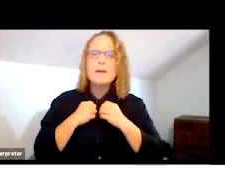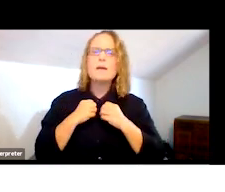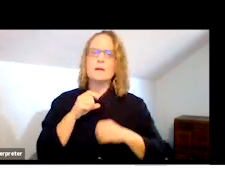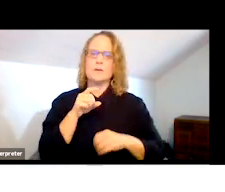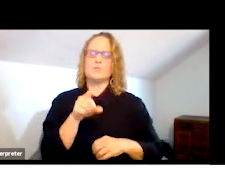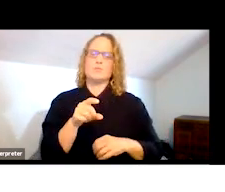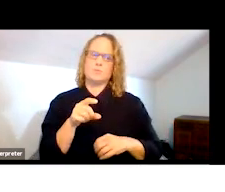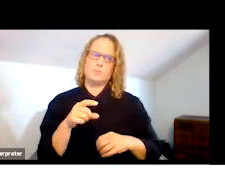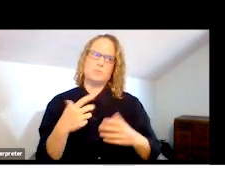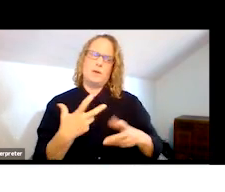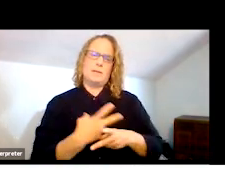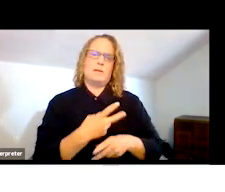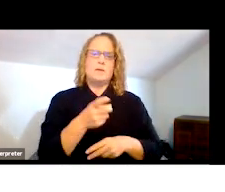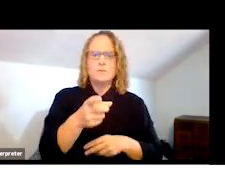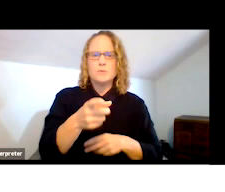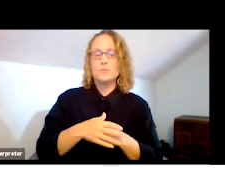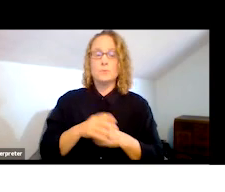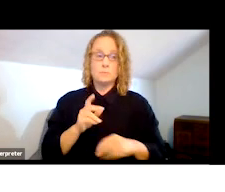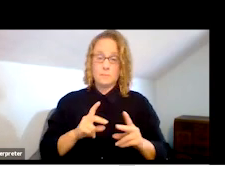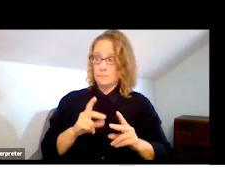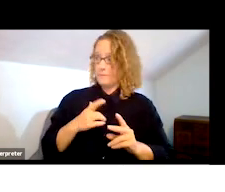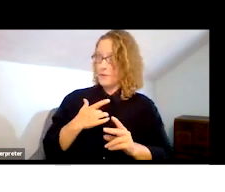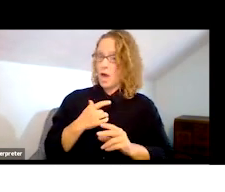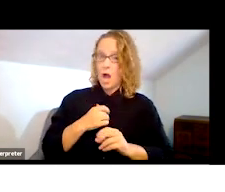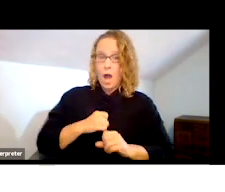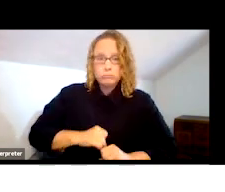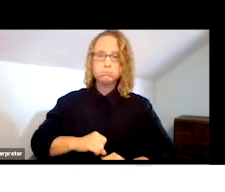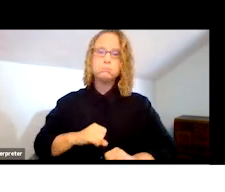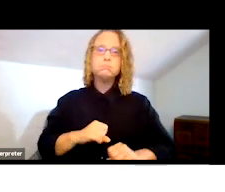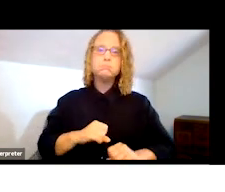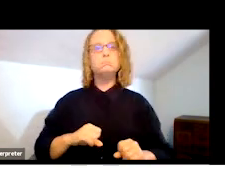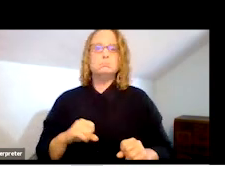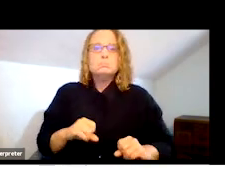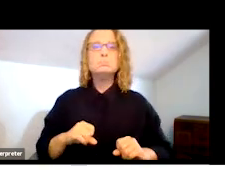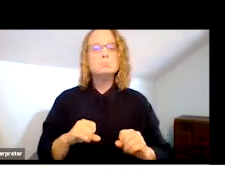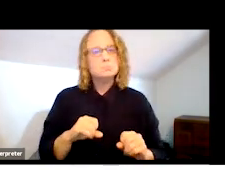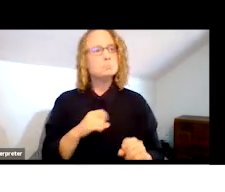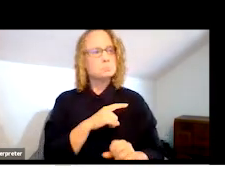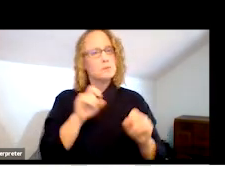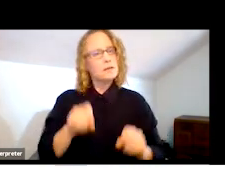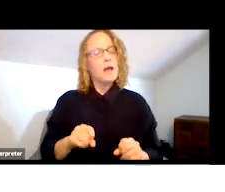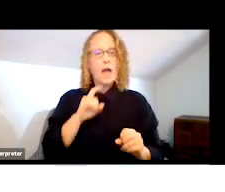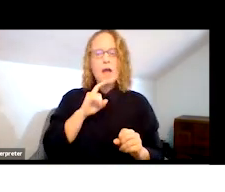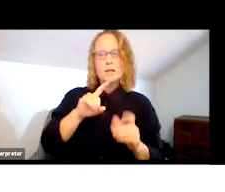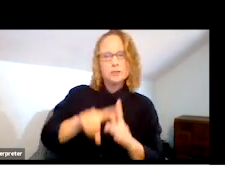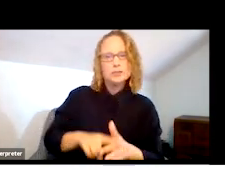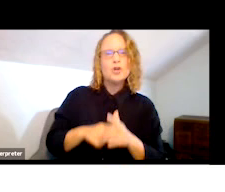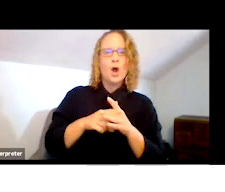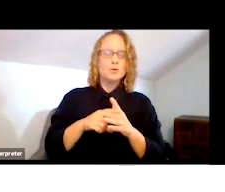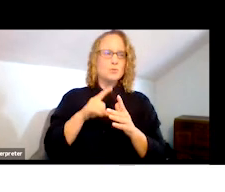and trust the people around you are not only going to keep you physically safe, but psychologically that you can have transparent conversations